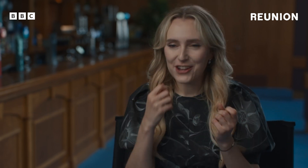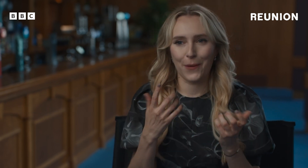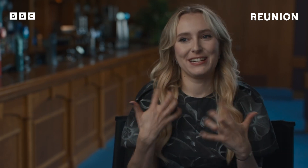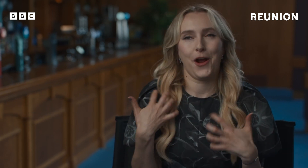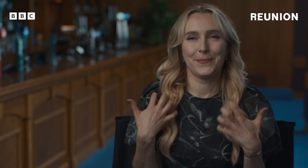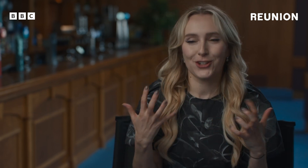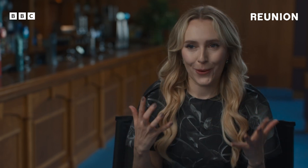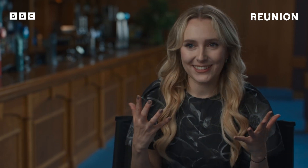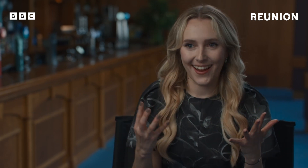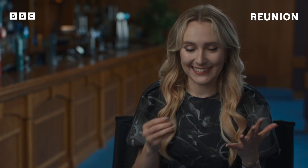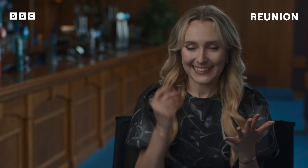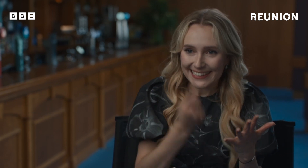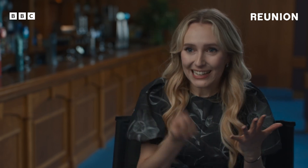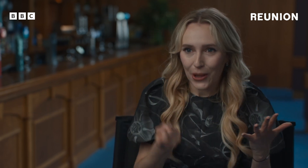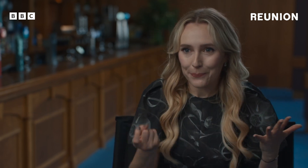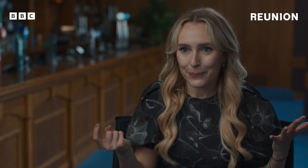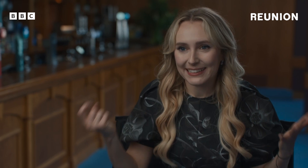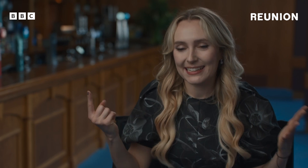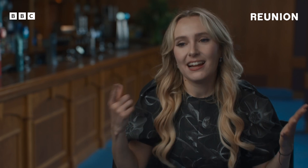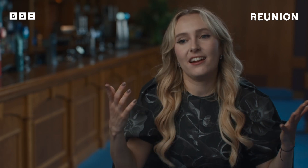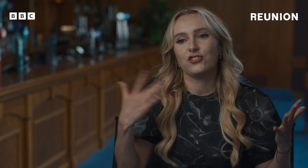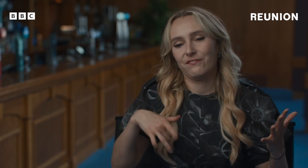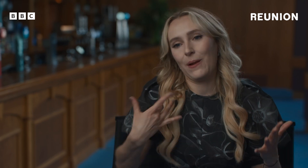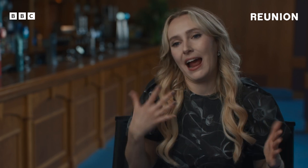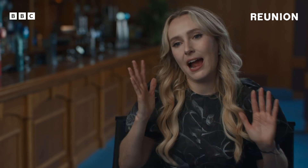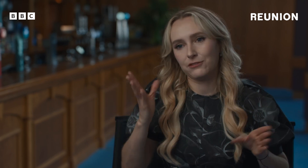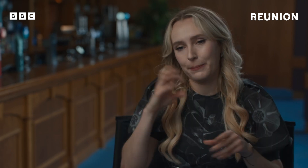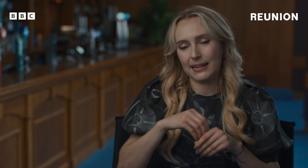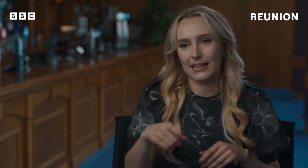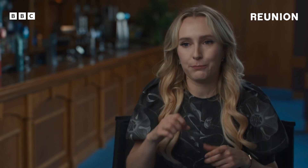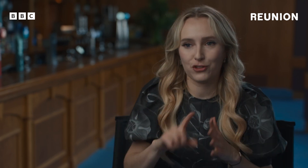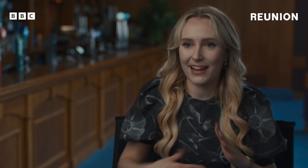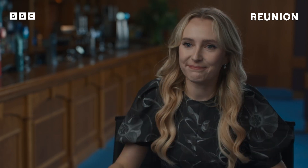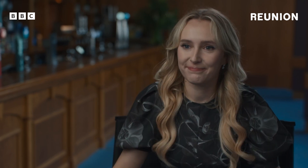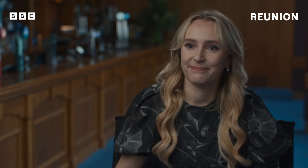So it got me so excited to see those moments in it, and I just felt like I had to be in this project.